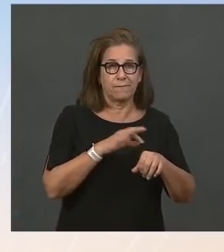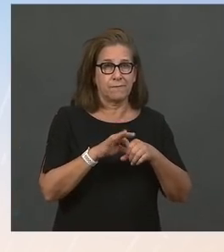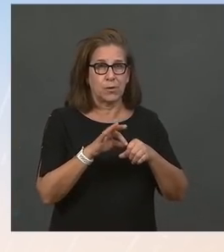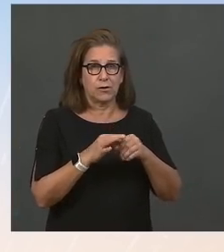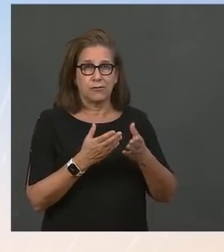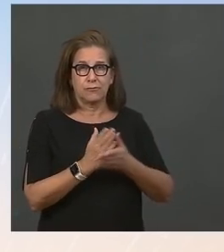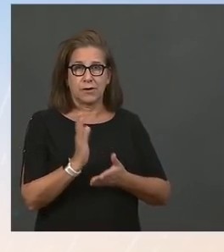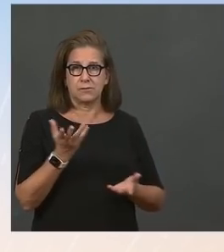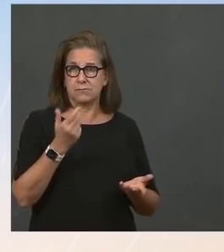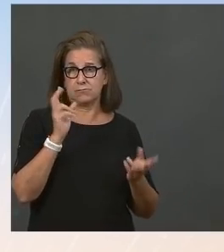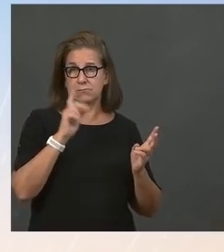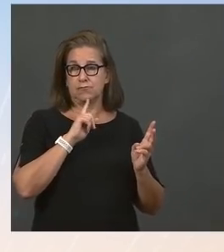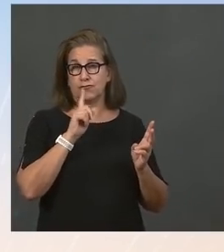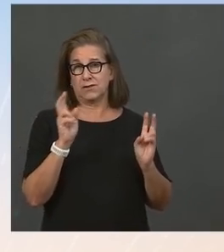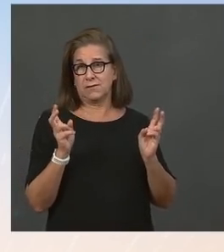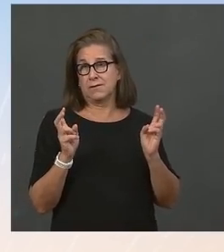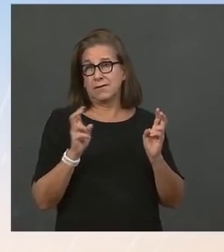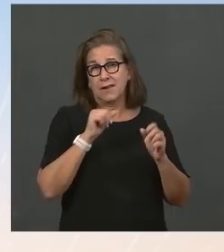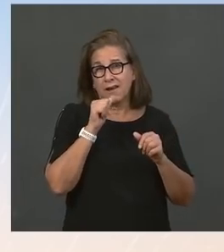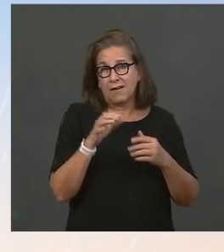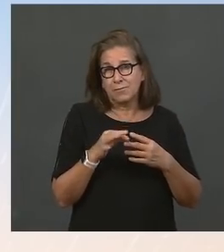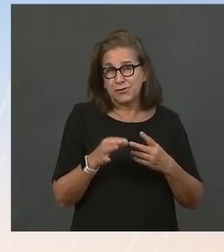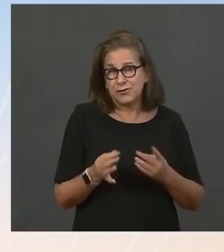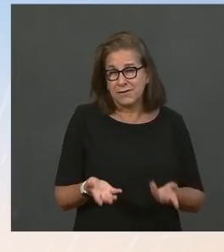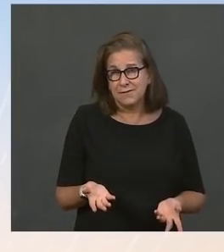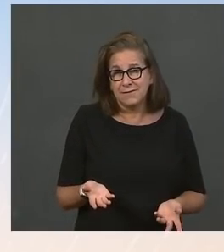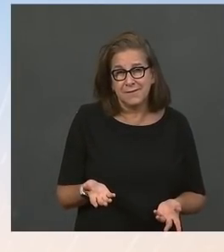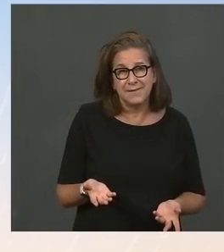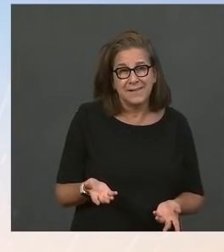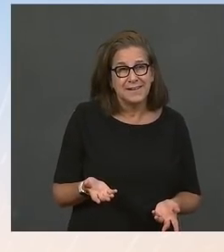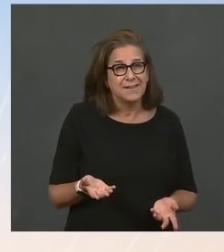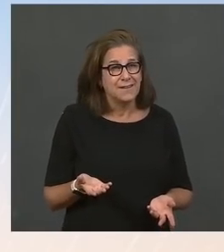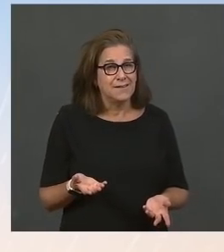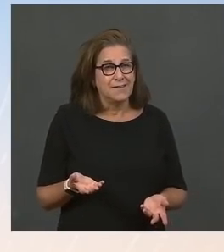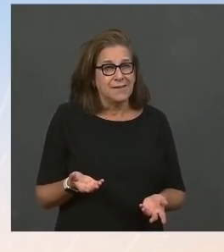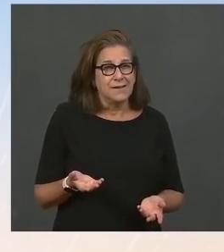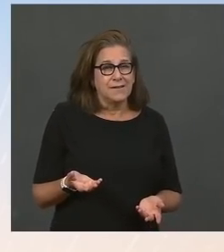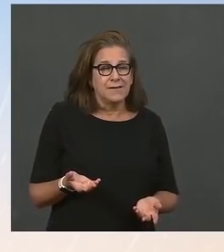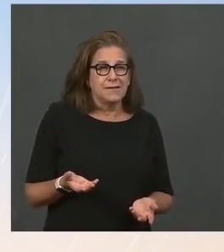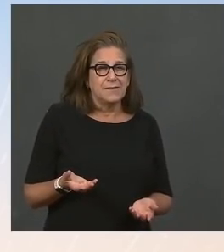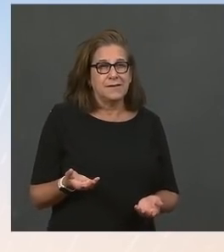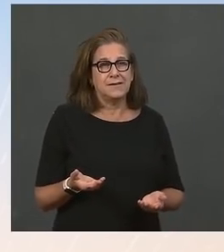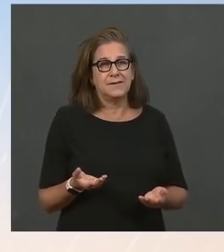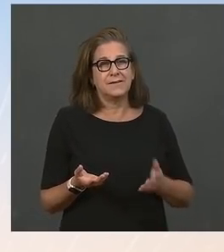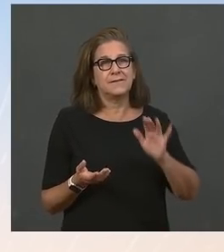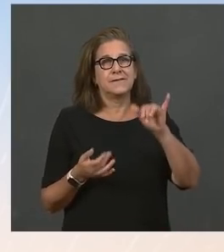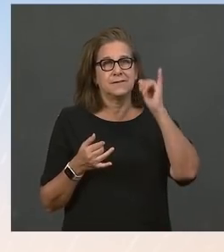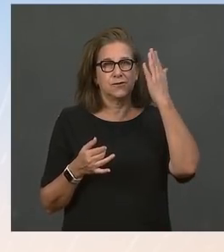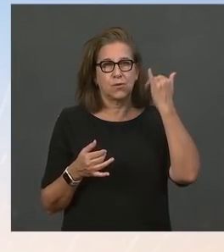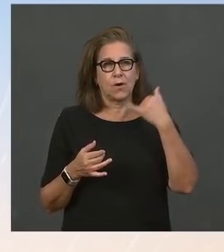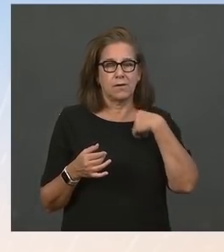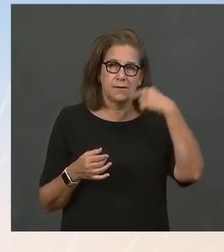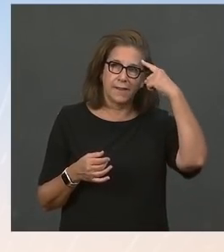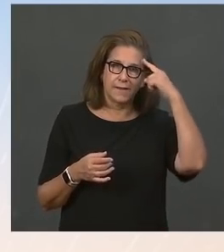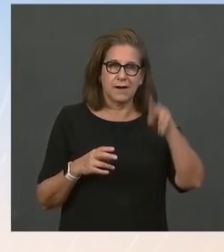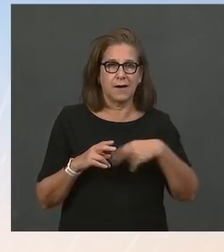of thinking on the filibuster? In July, he said eliminating it would throw Congress into "chaos" and nothing would get done.